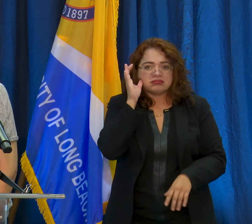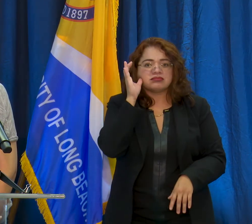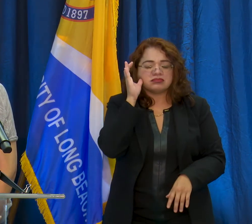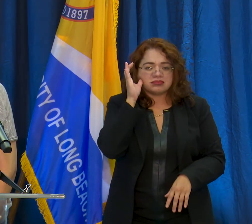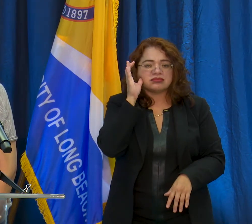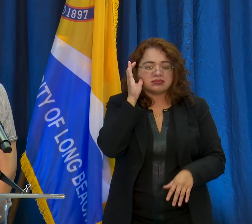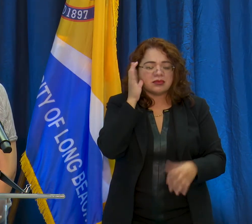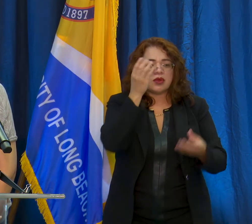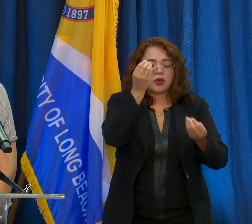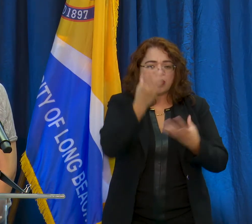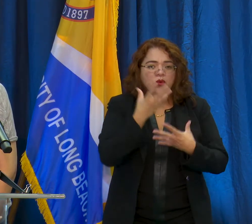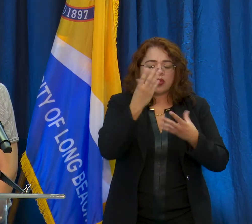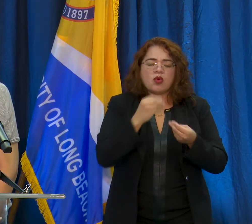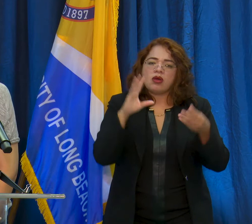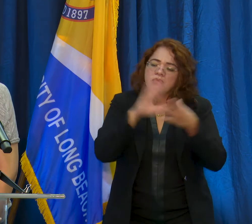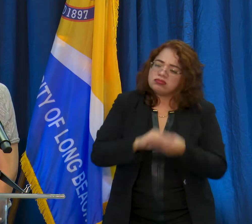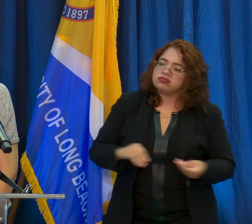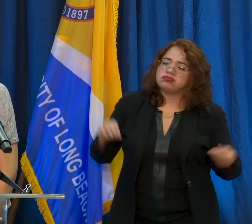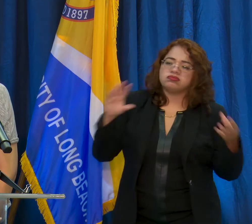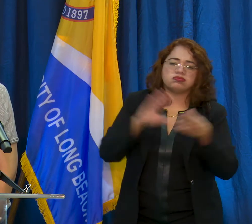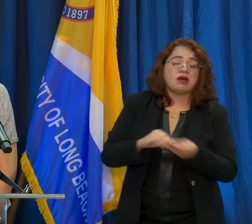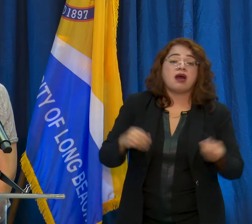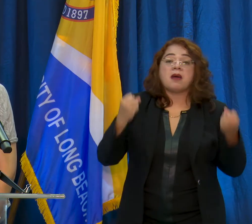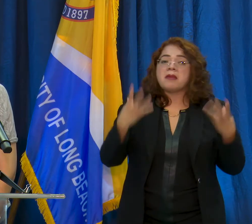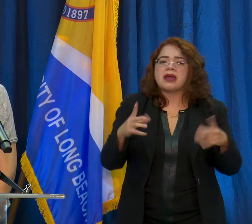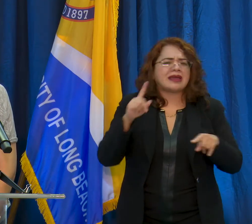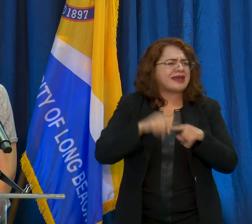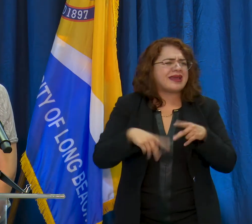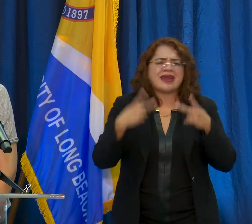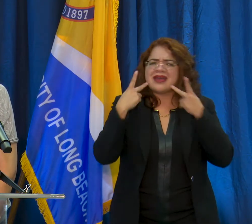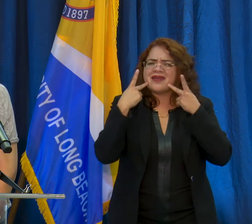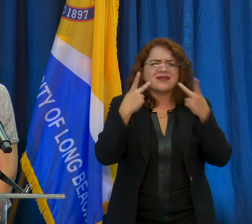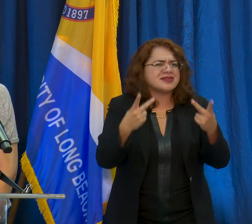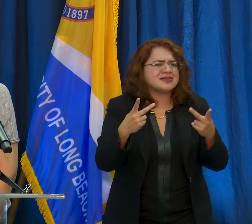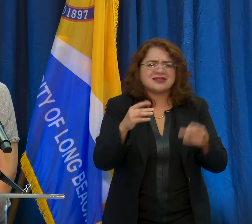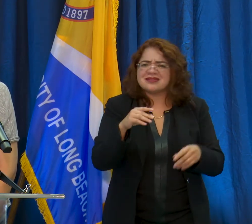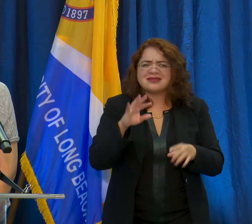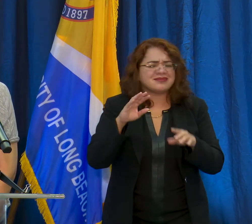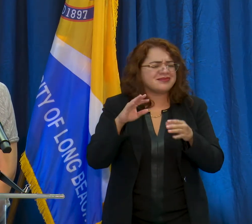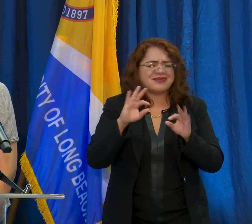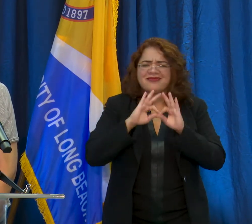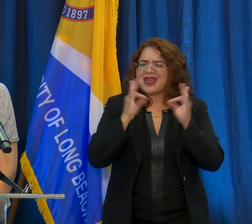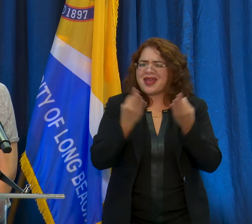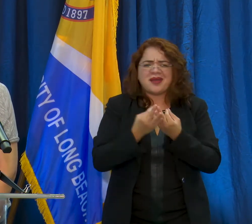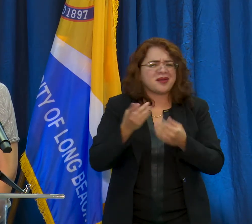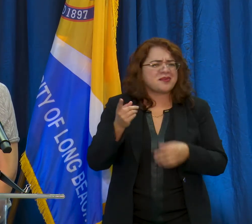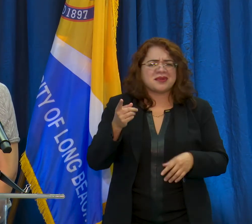people who are unable to visit their loved ones in skilled nursing facilities because of the